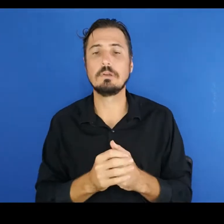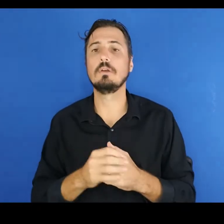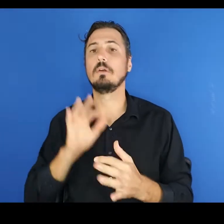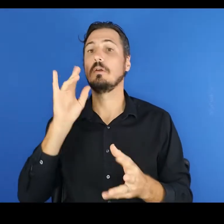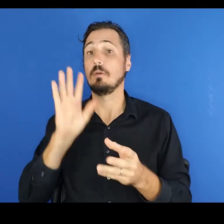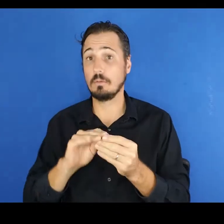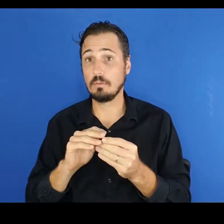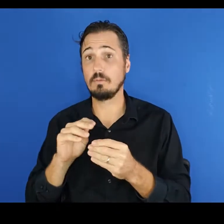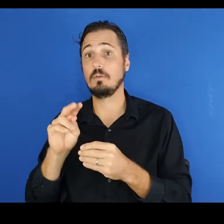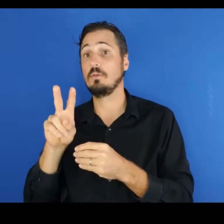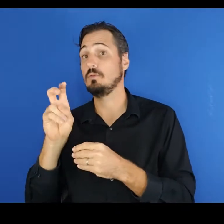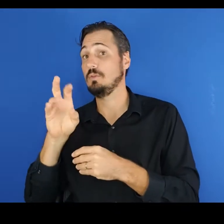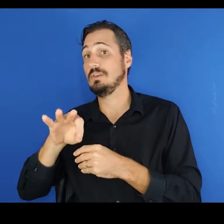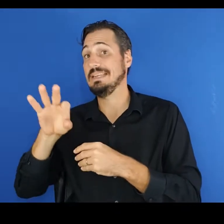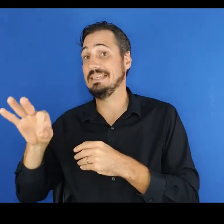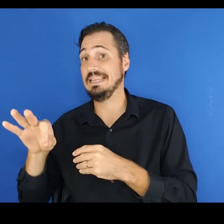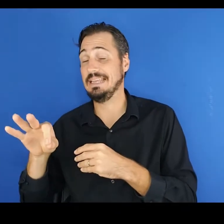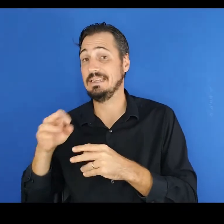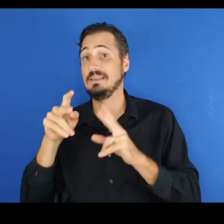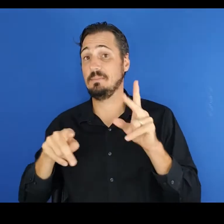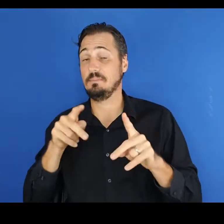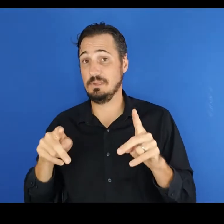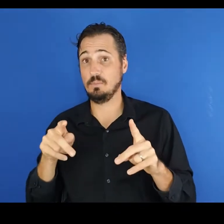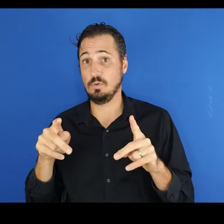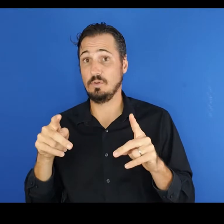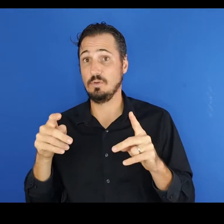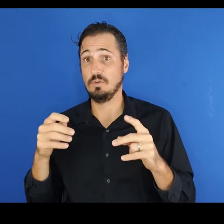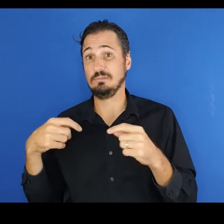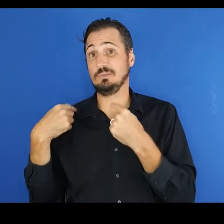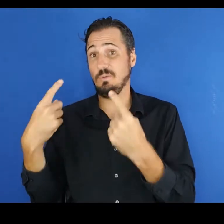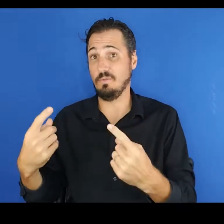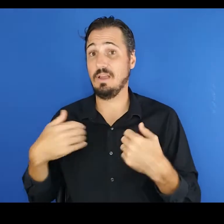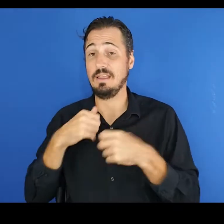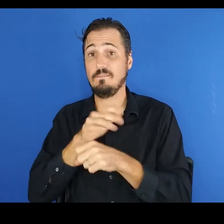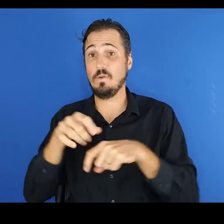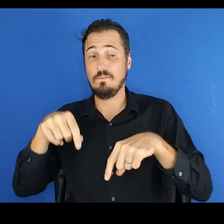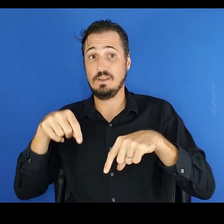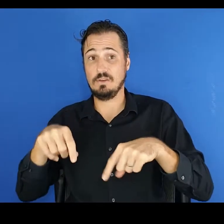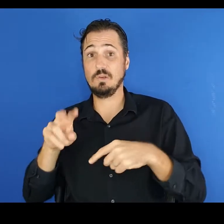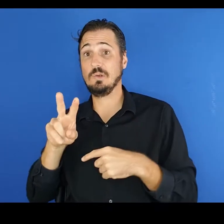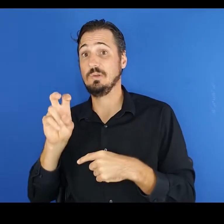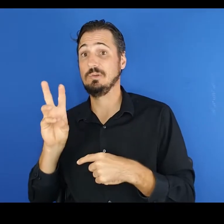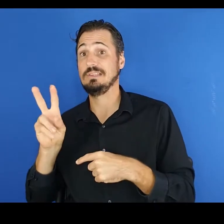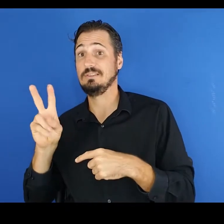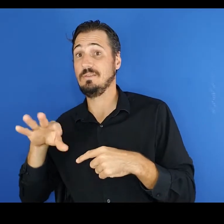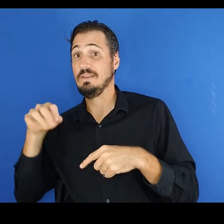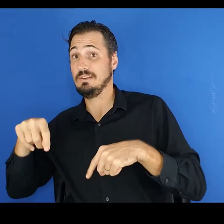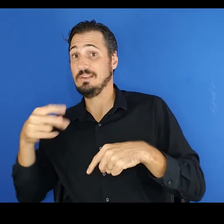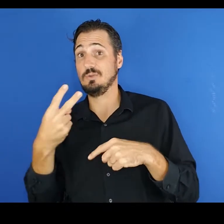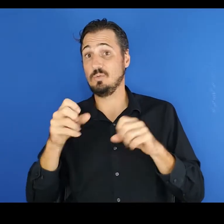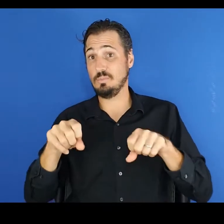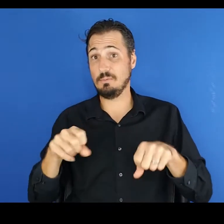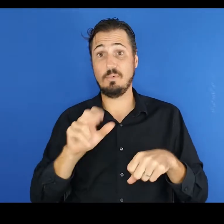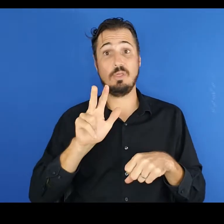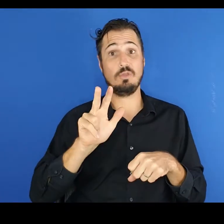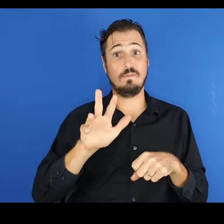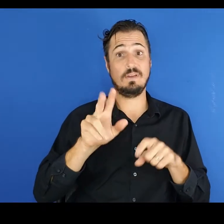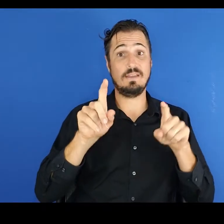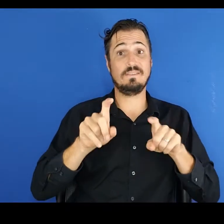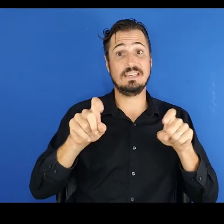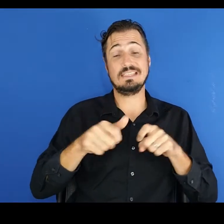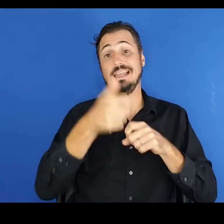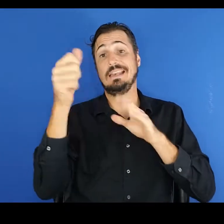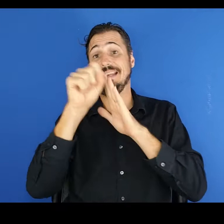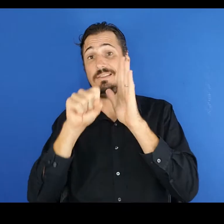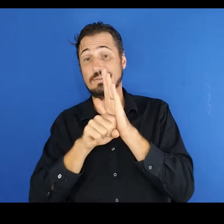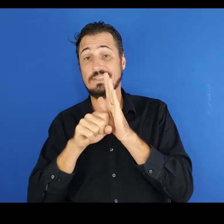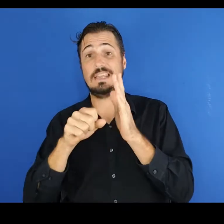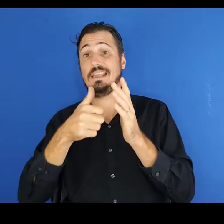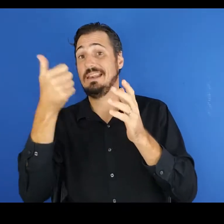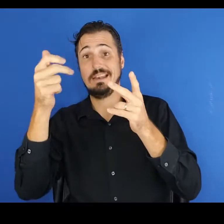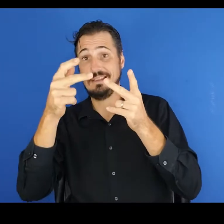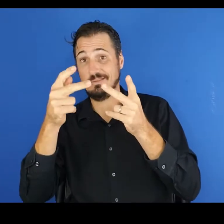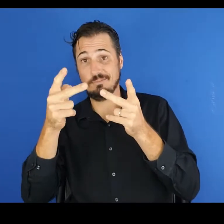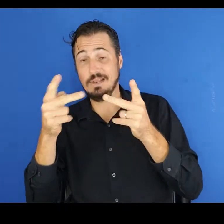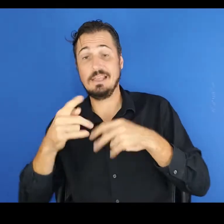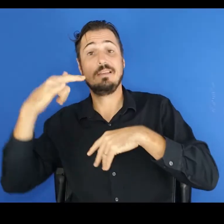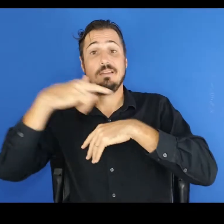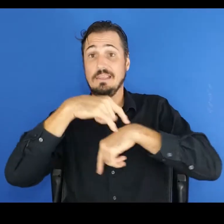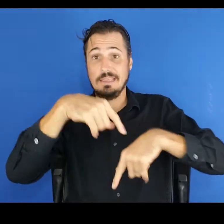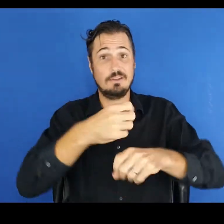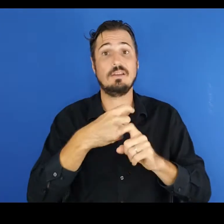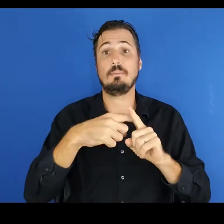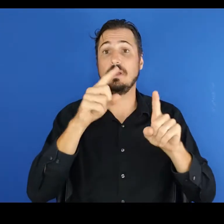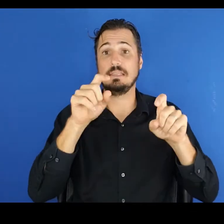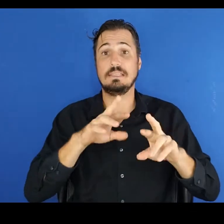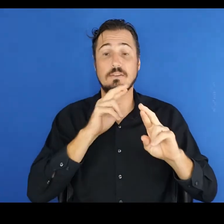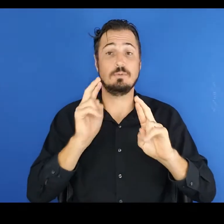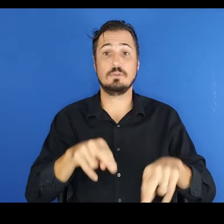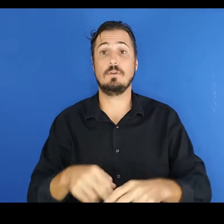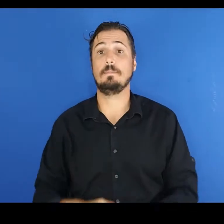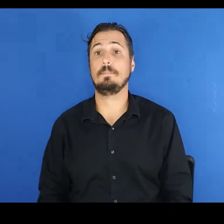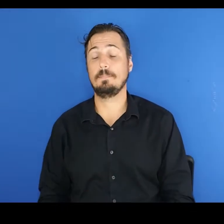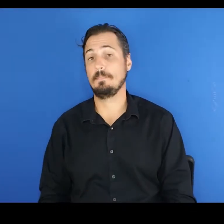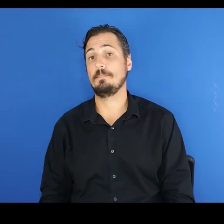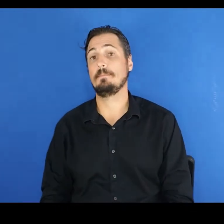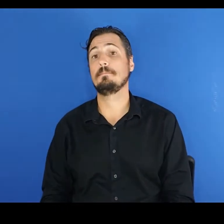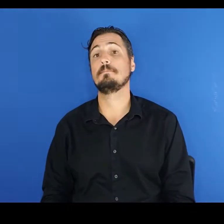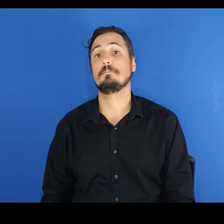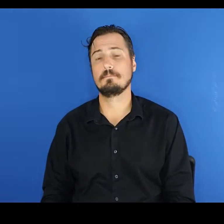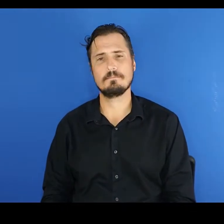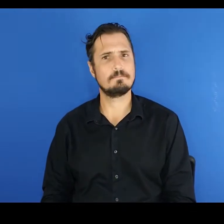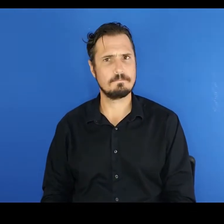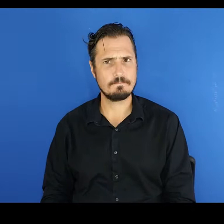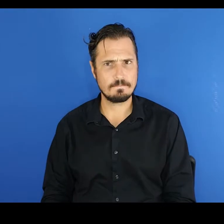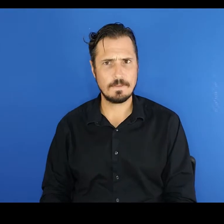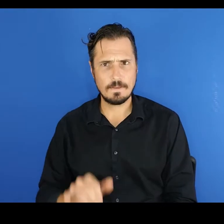Our cumulative case total is 299 including: 262 confirmed, 2 probable, and 35 tested out-of-state/off-island but reported after their arrival to Kauai.